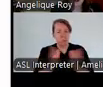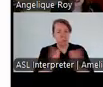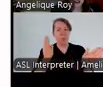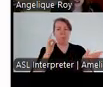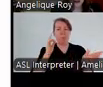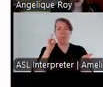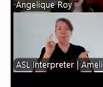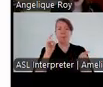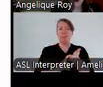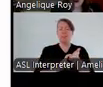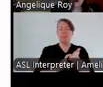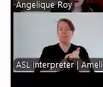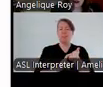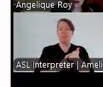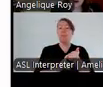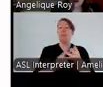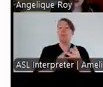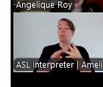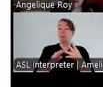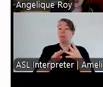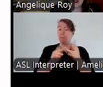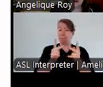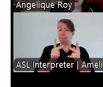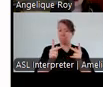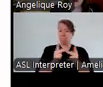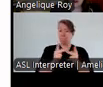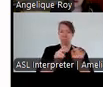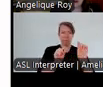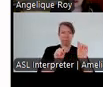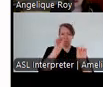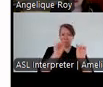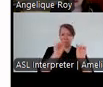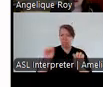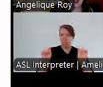positioning, where they will appear in the database entry for visibility;